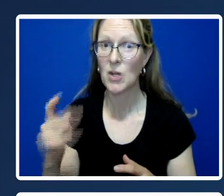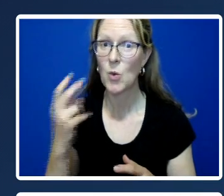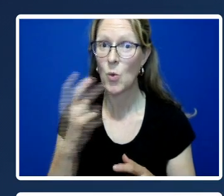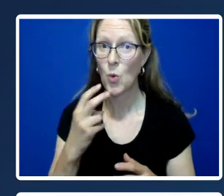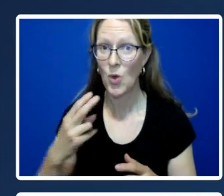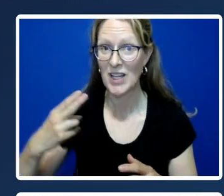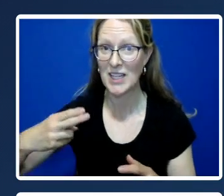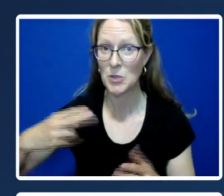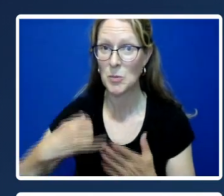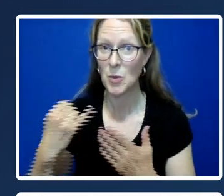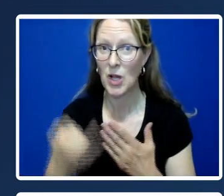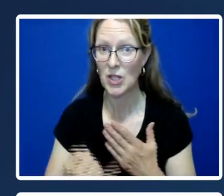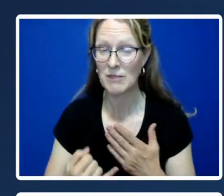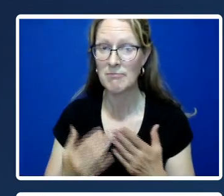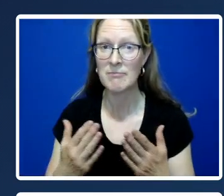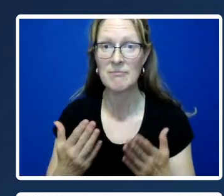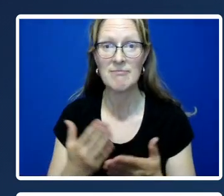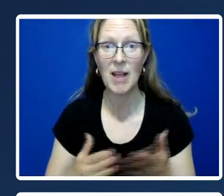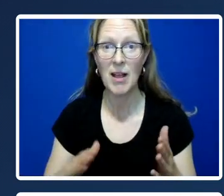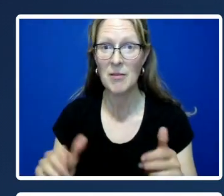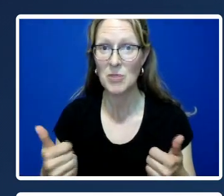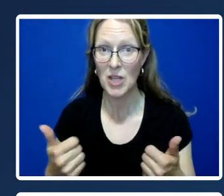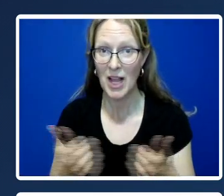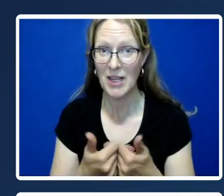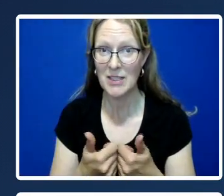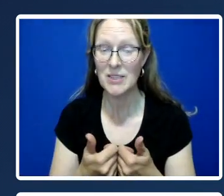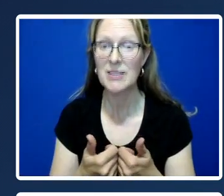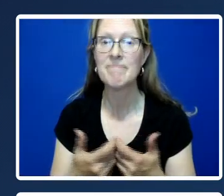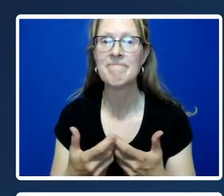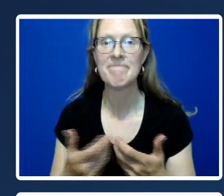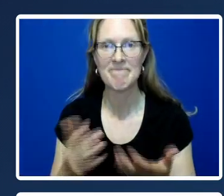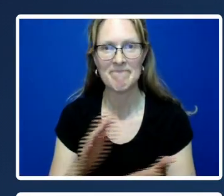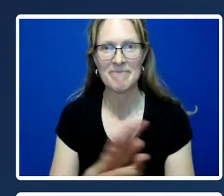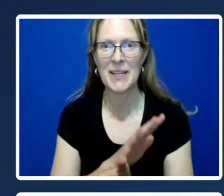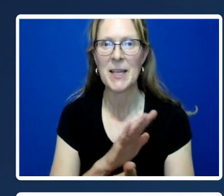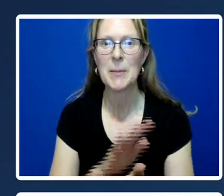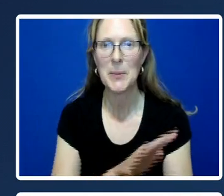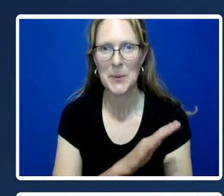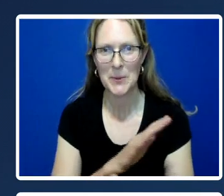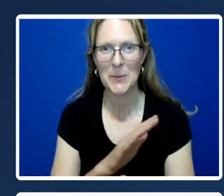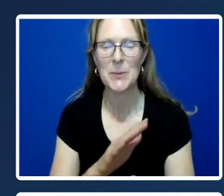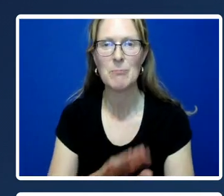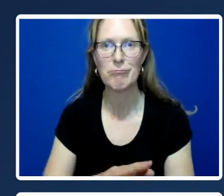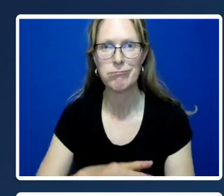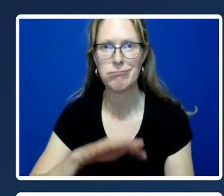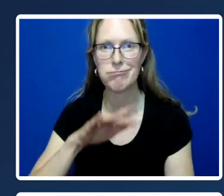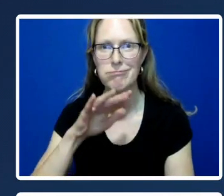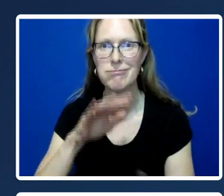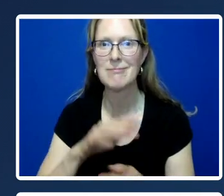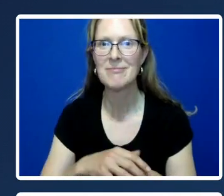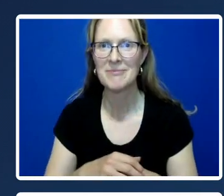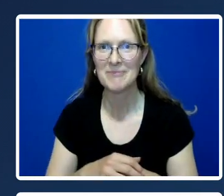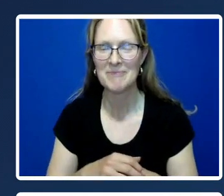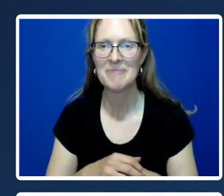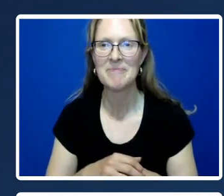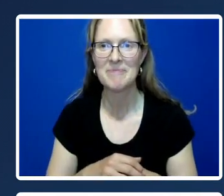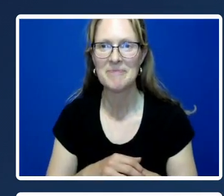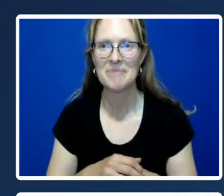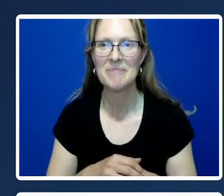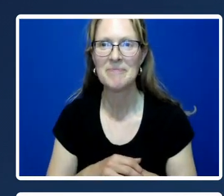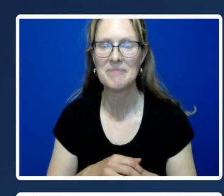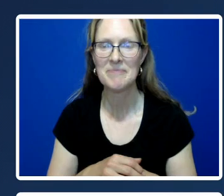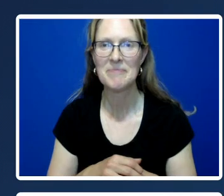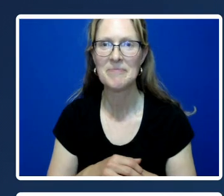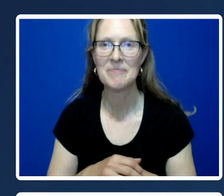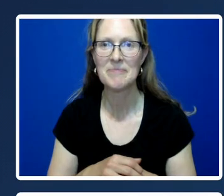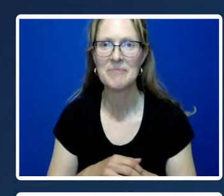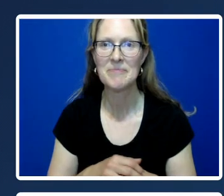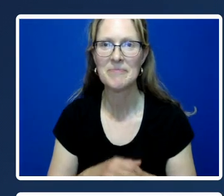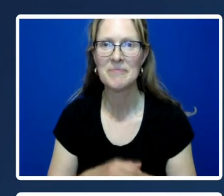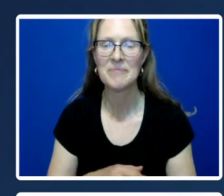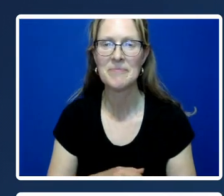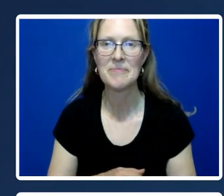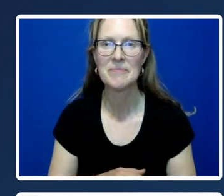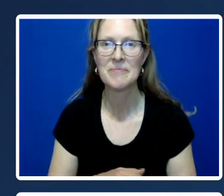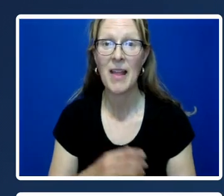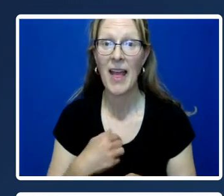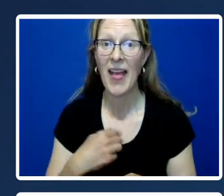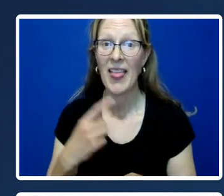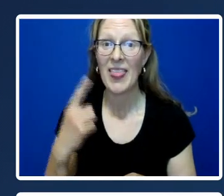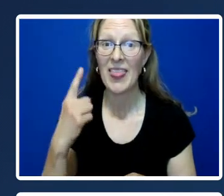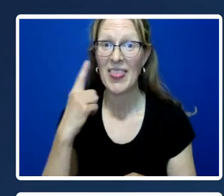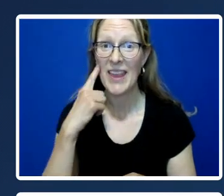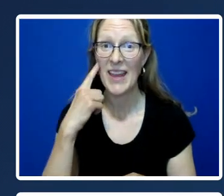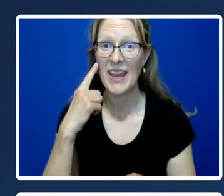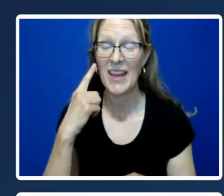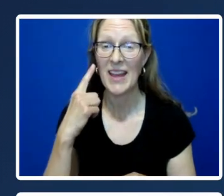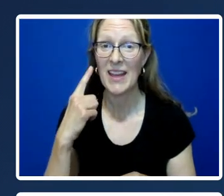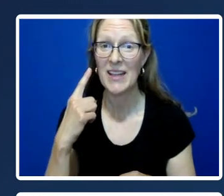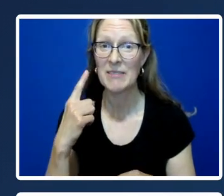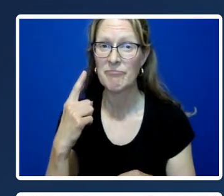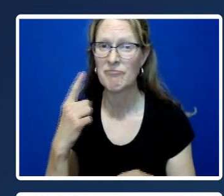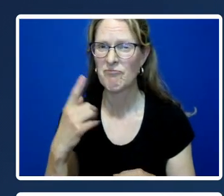were certainly the paperwork. You know, I think with teens just in general, you know,